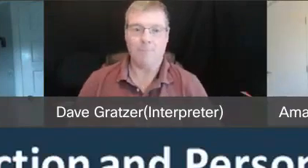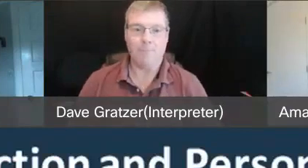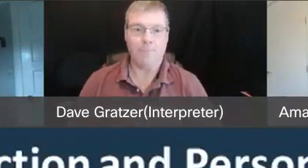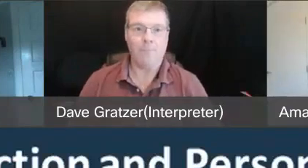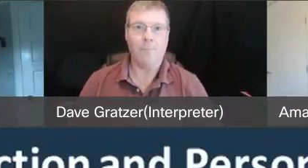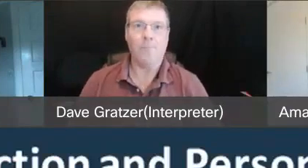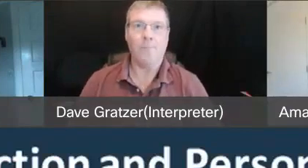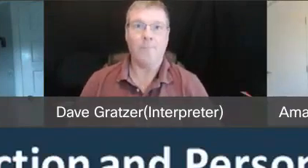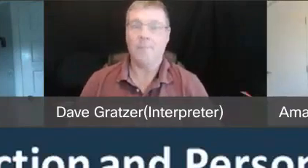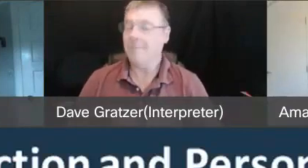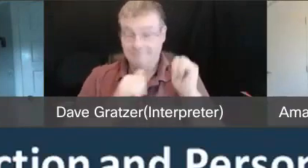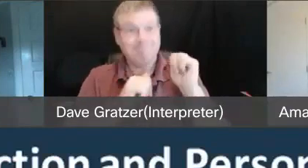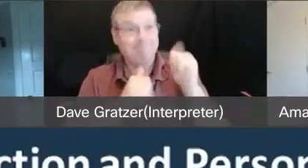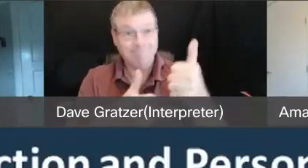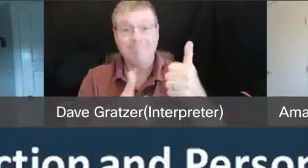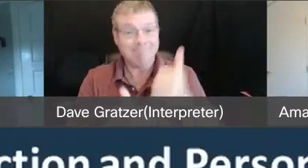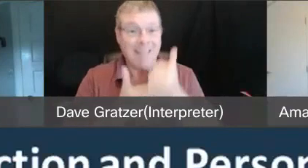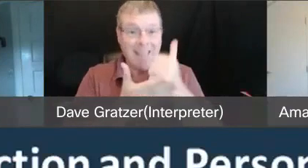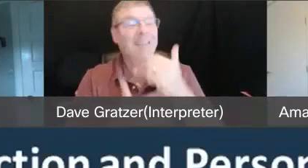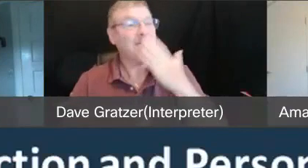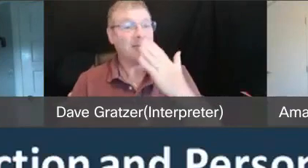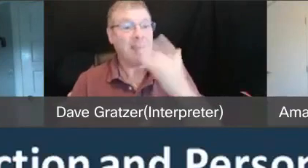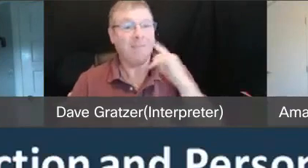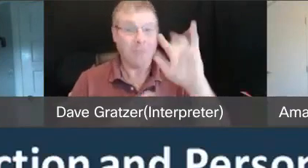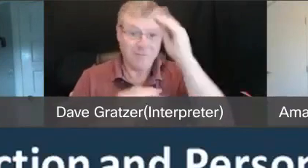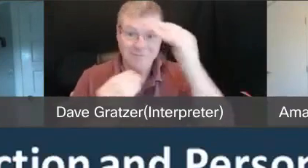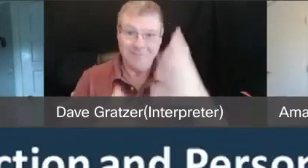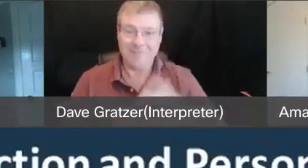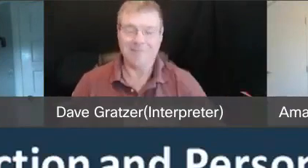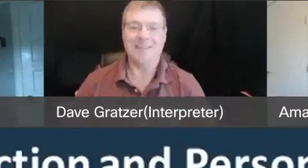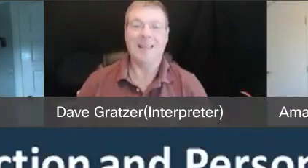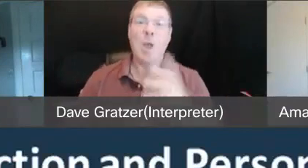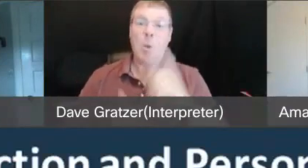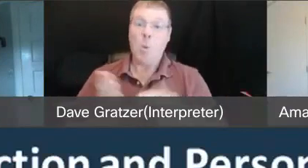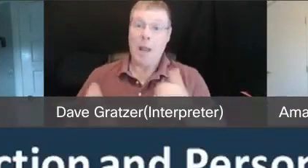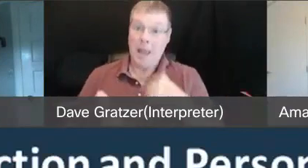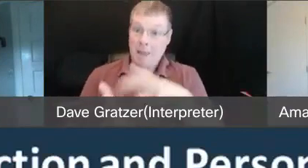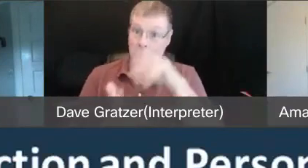Yeah, that was helpful. Thank you for the information. So what I'm gathering from this is that,